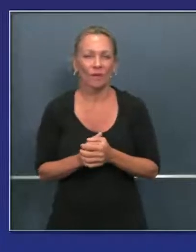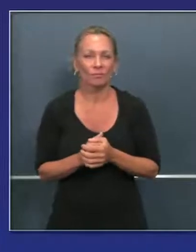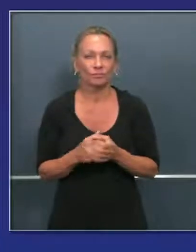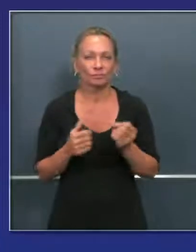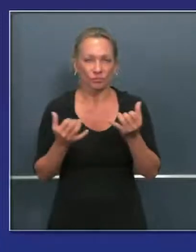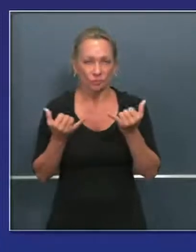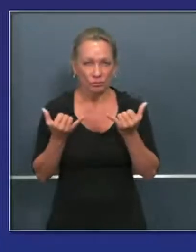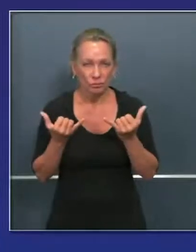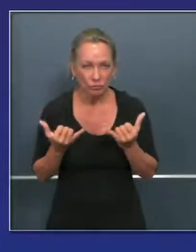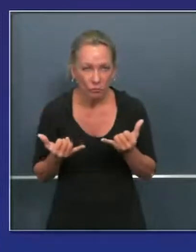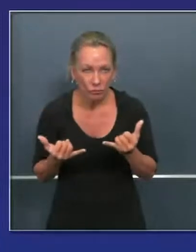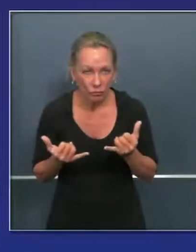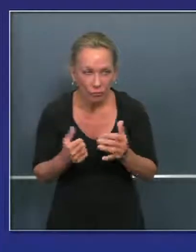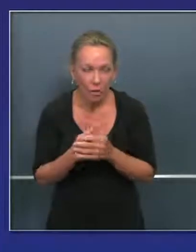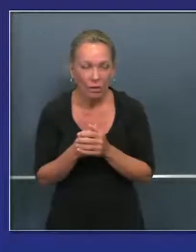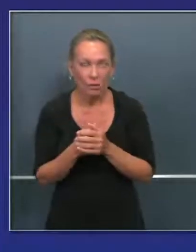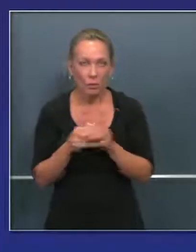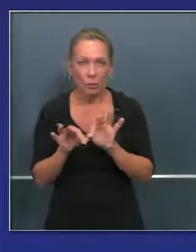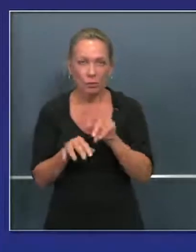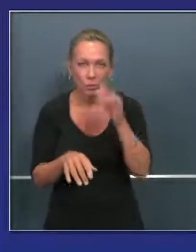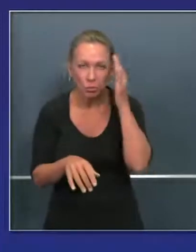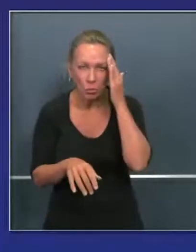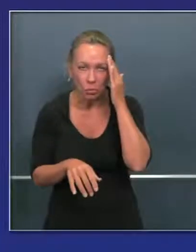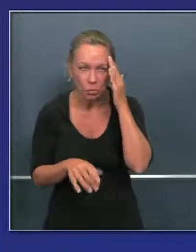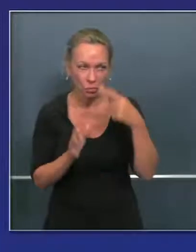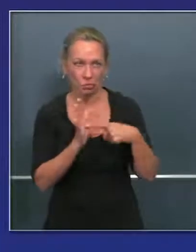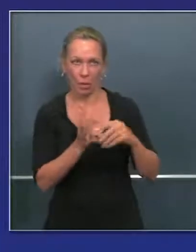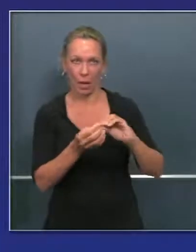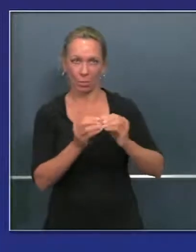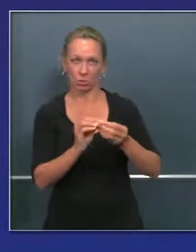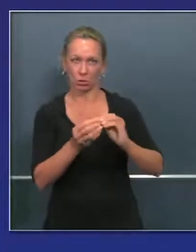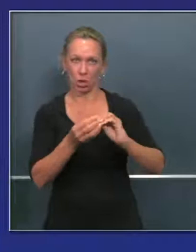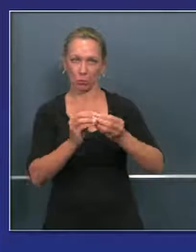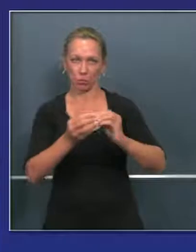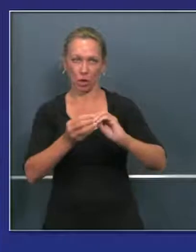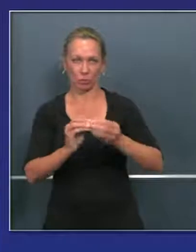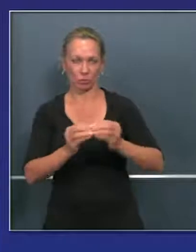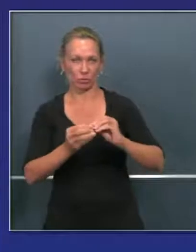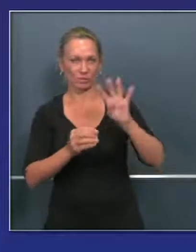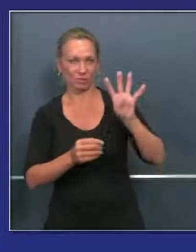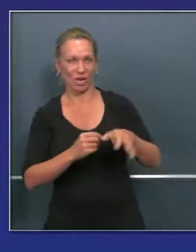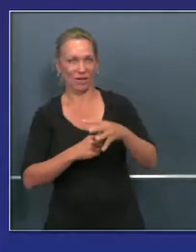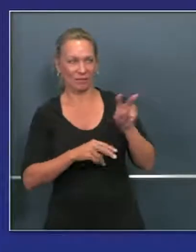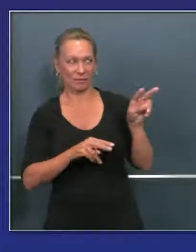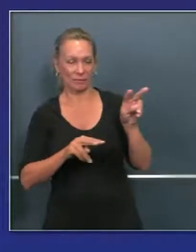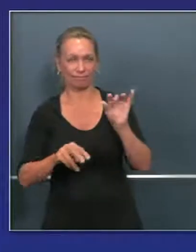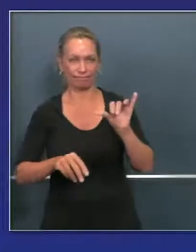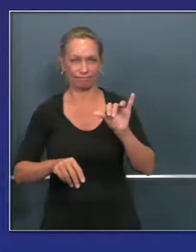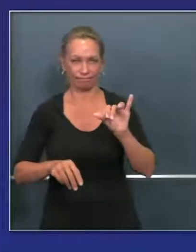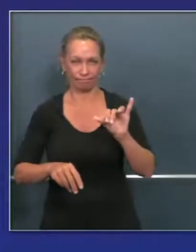aggressively not only to engage with our County health officials as I noted the top of my remarks